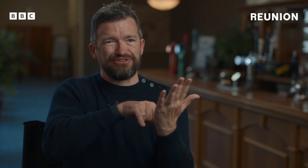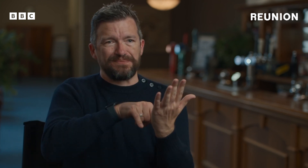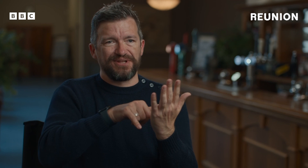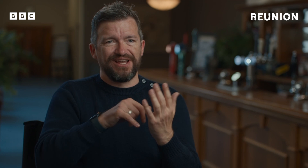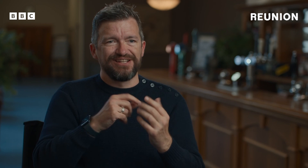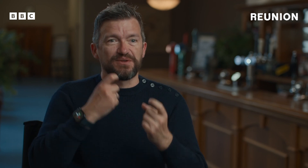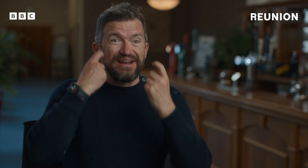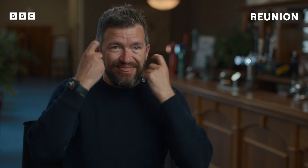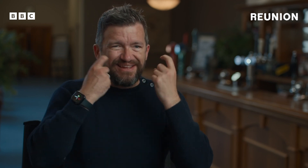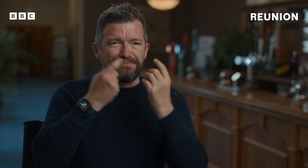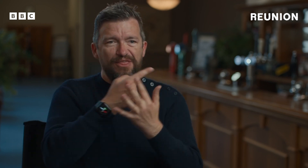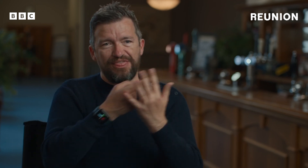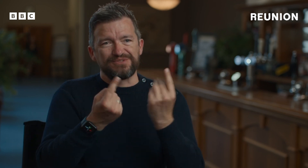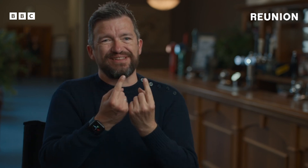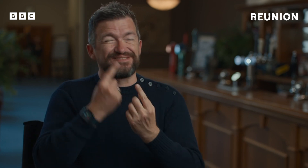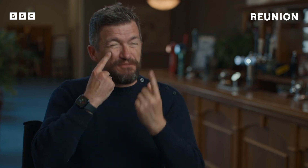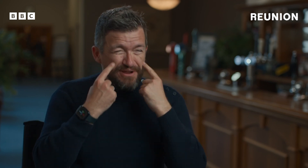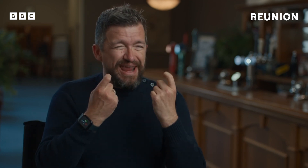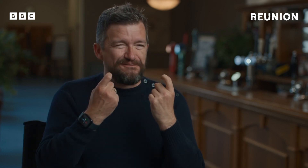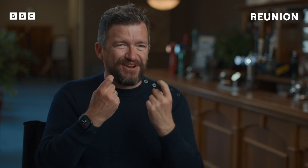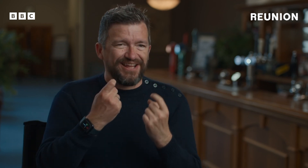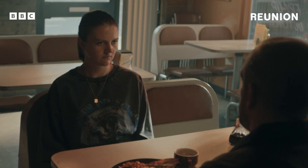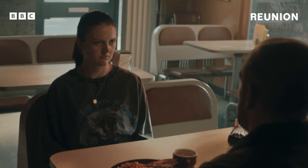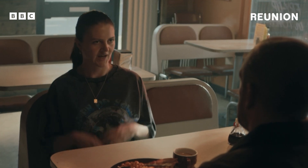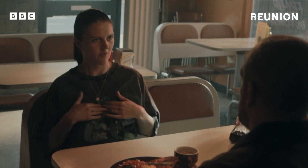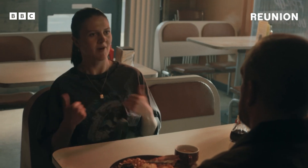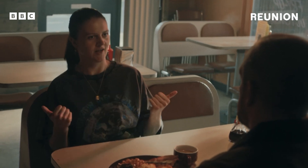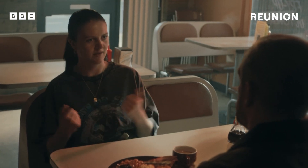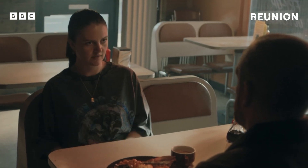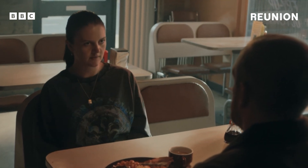they use in the script. I had to think about that carefully. How am I?